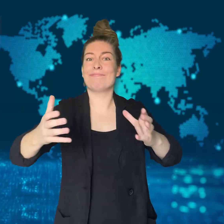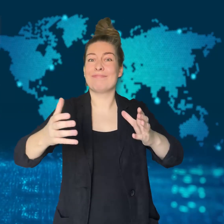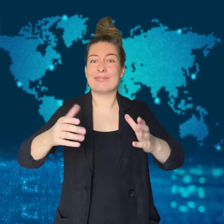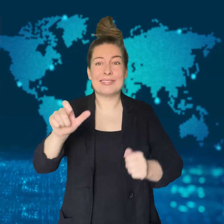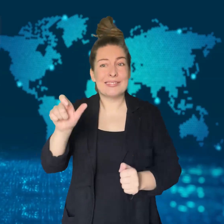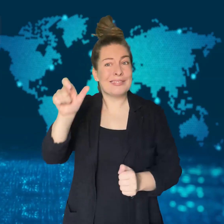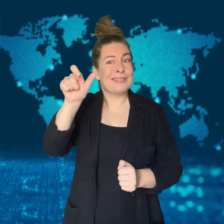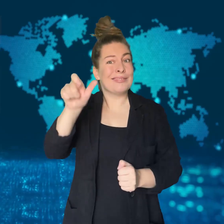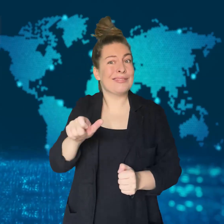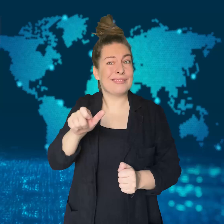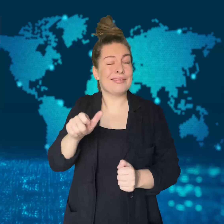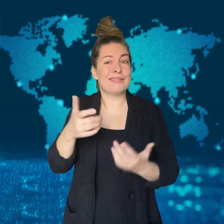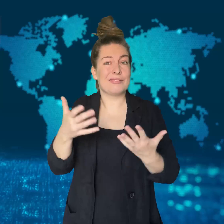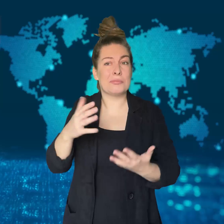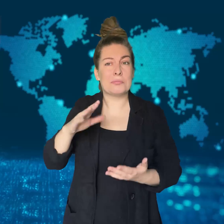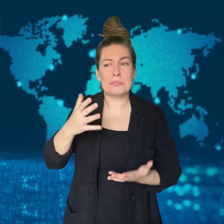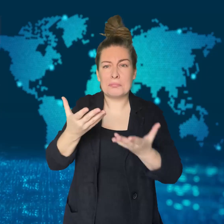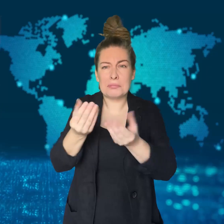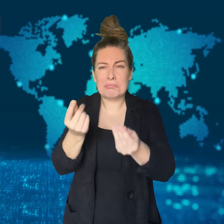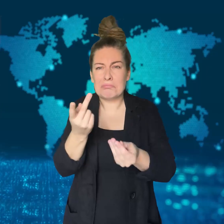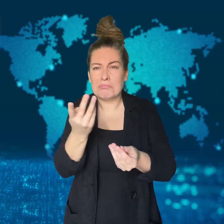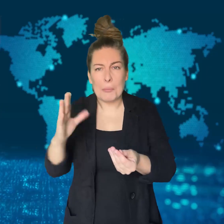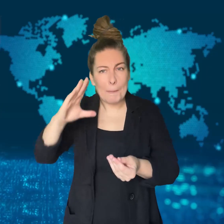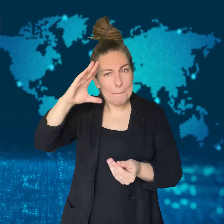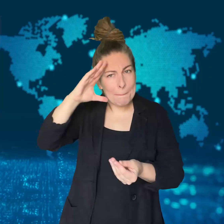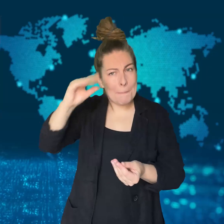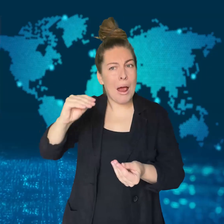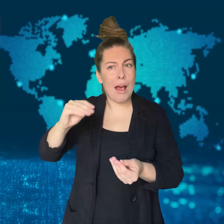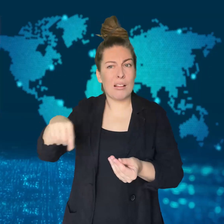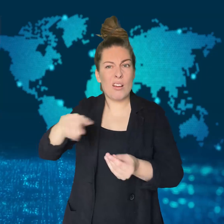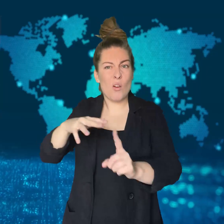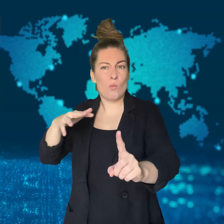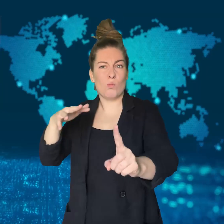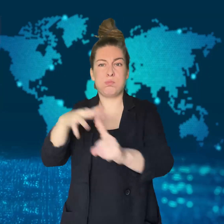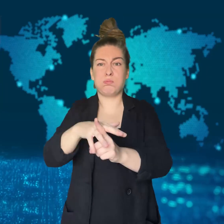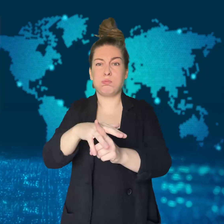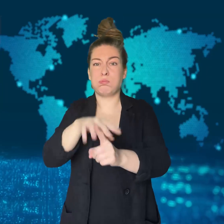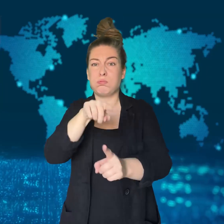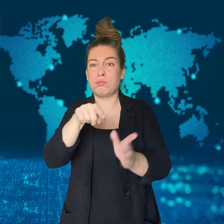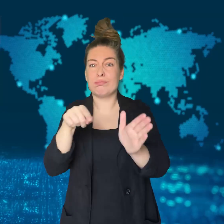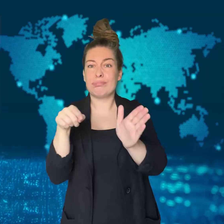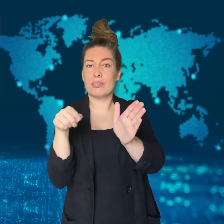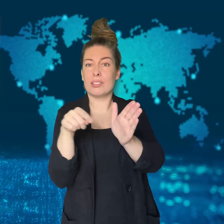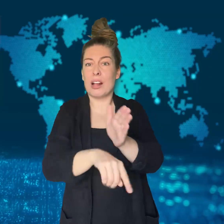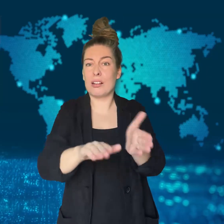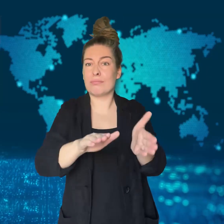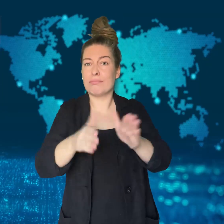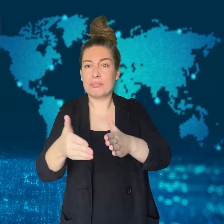was killed by masked gunmen last year outside of